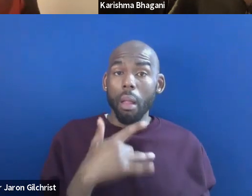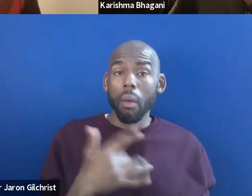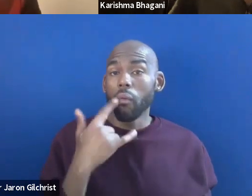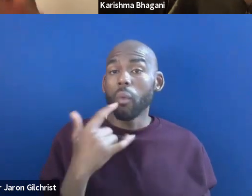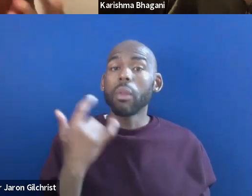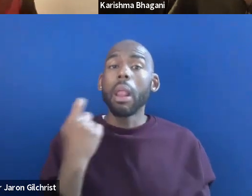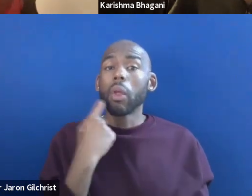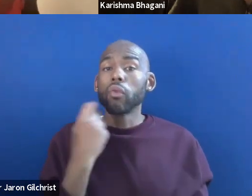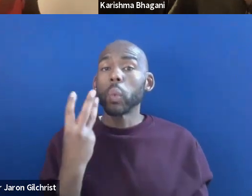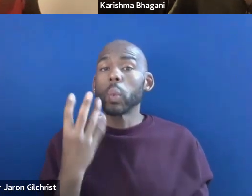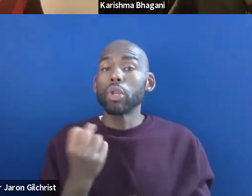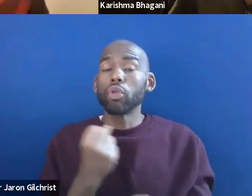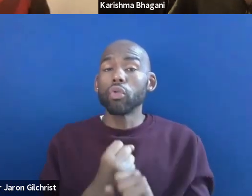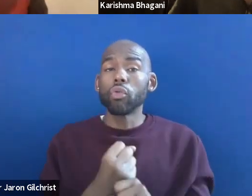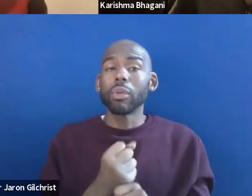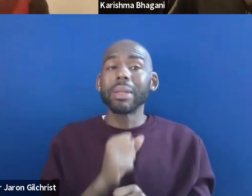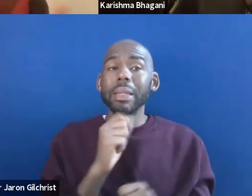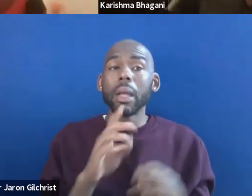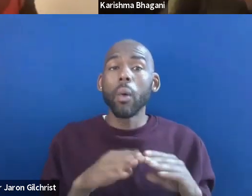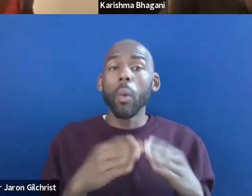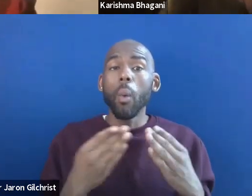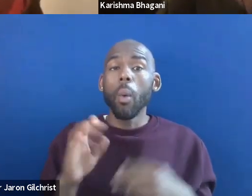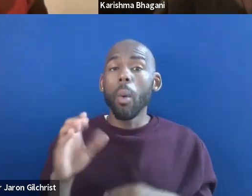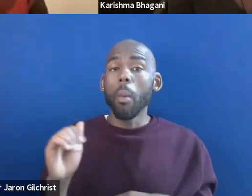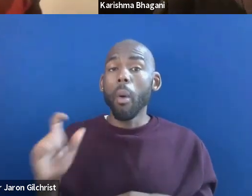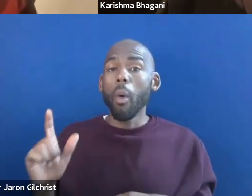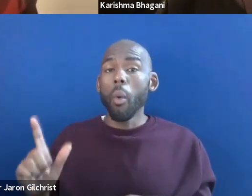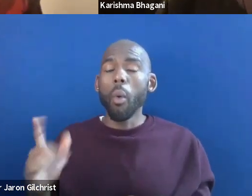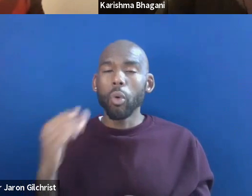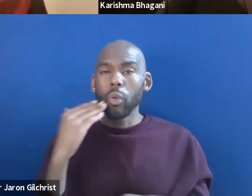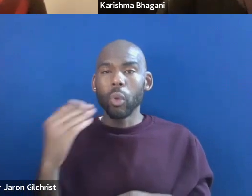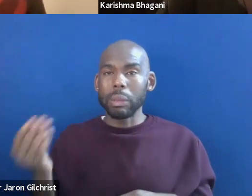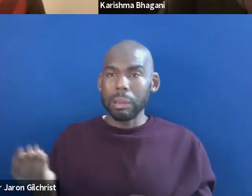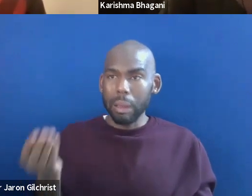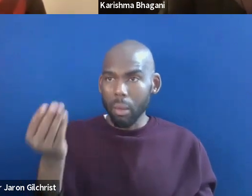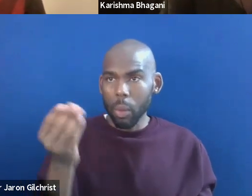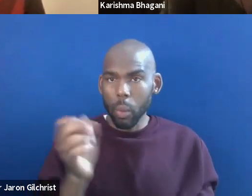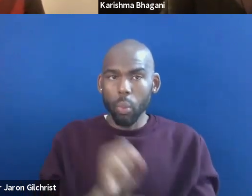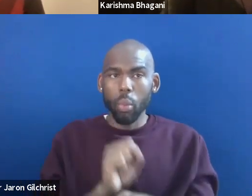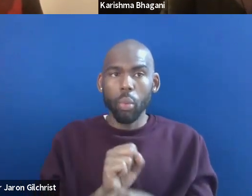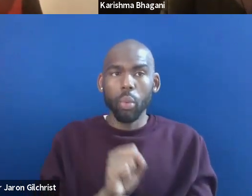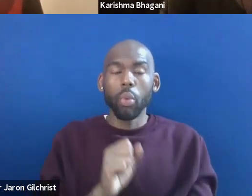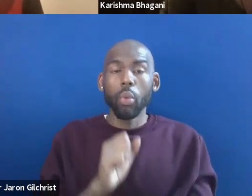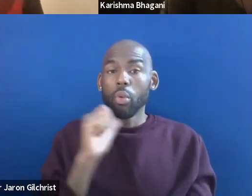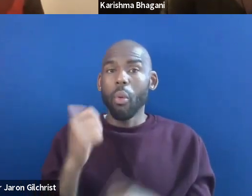there wouldn't be an open call, submit work. You know, we don't have those type of structures anymore.